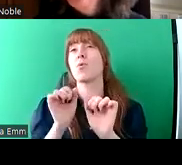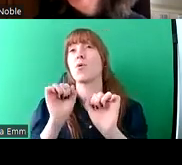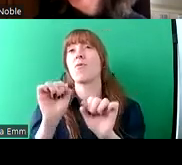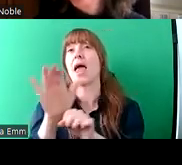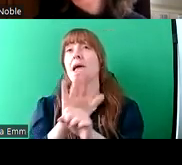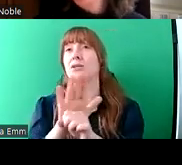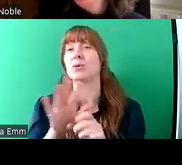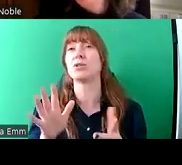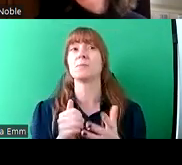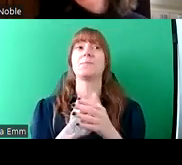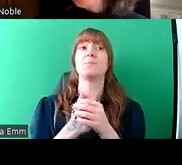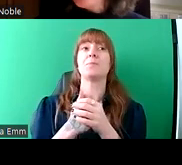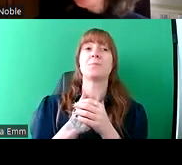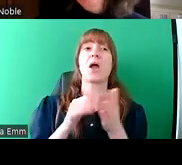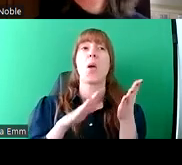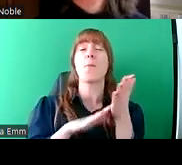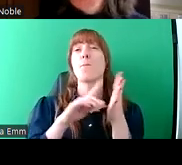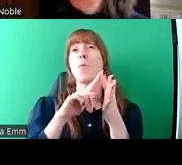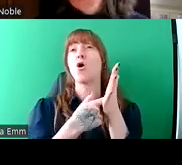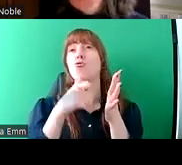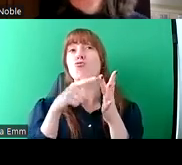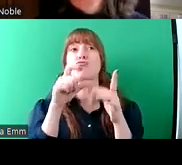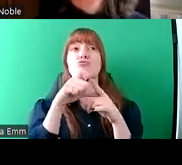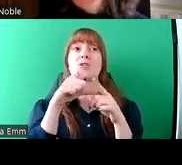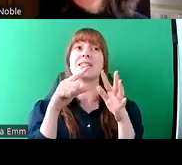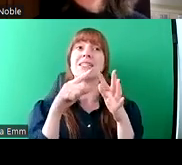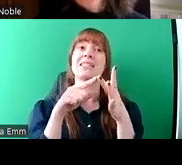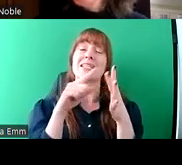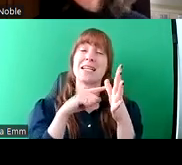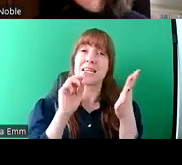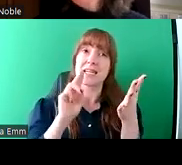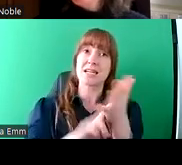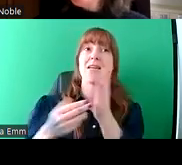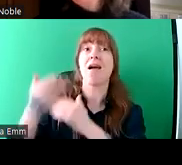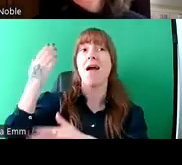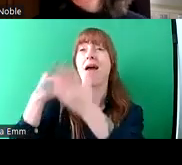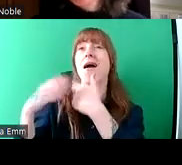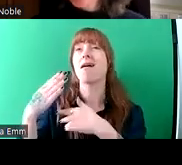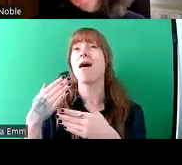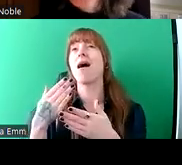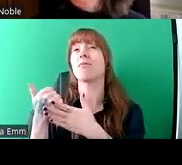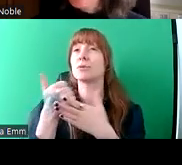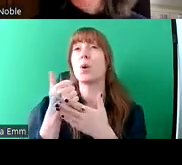which worked specifically with women of colour and it no longer exists but the archive is a great